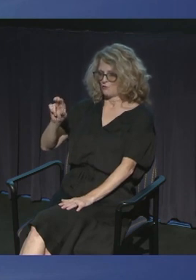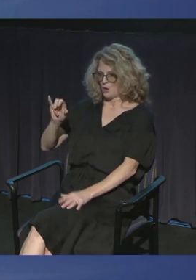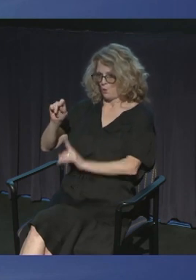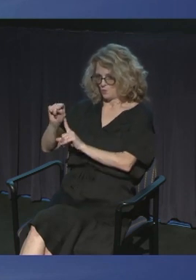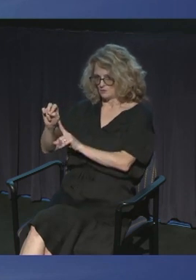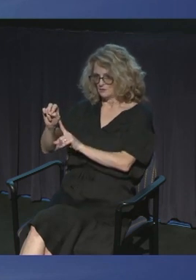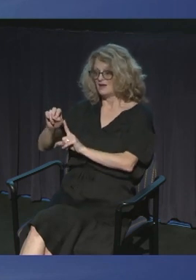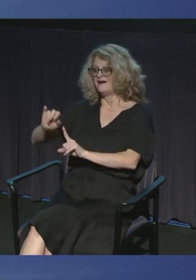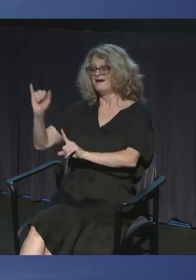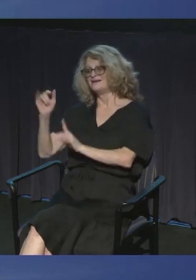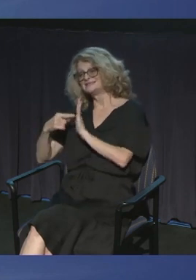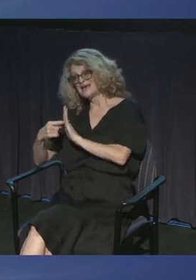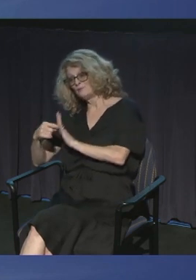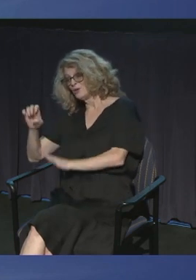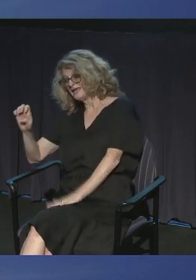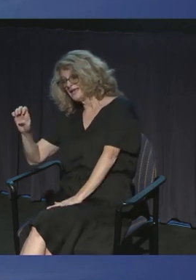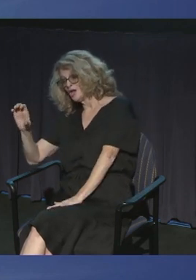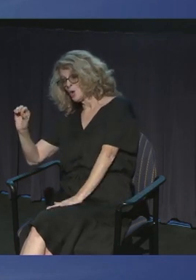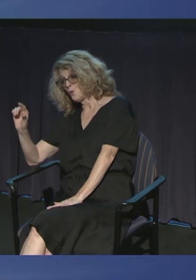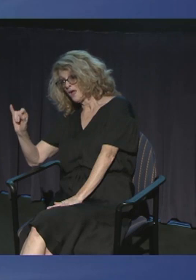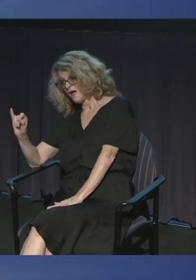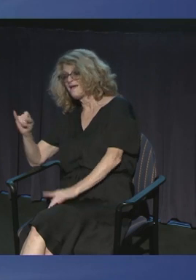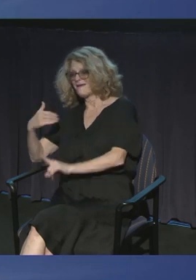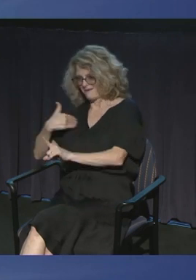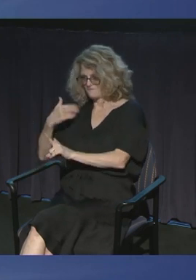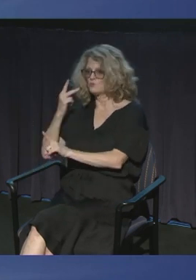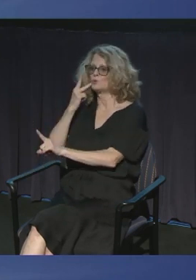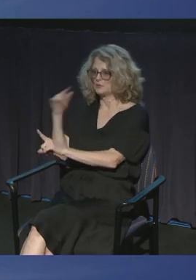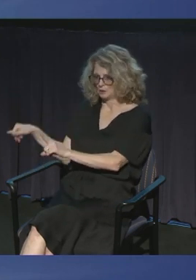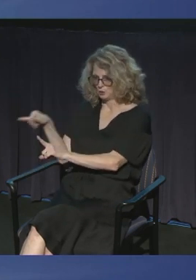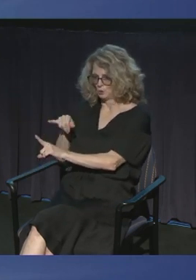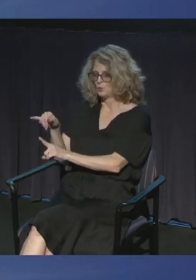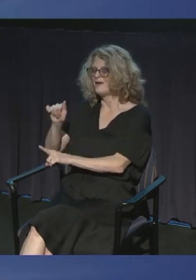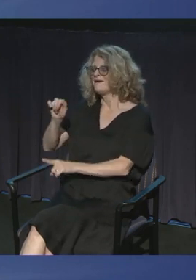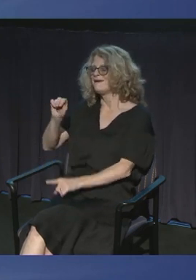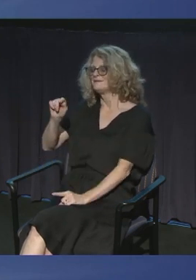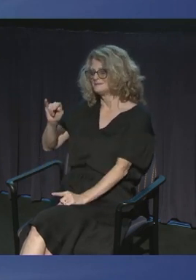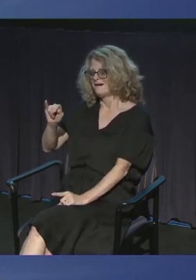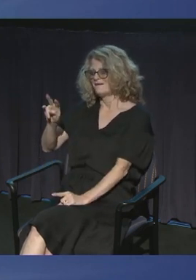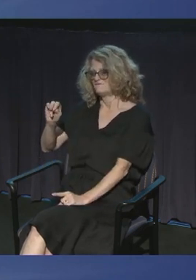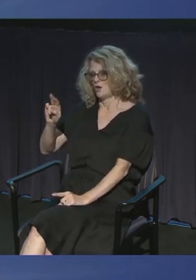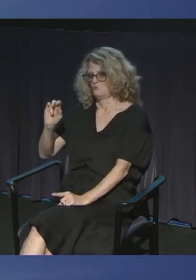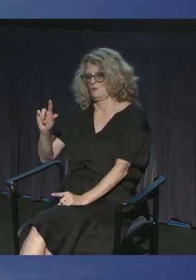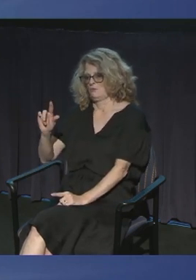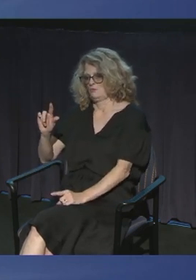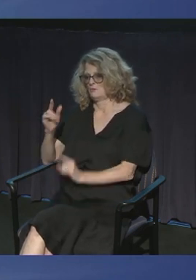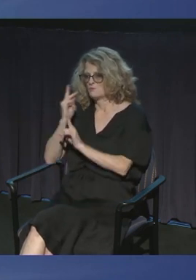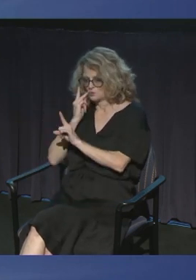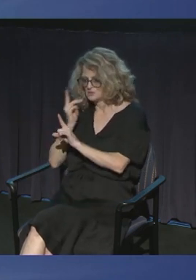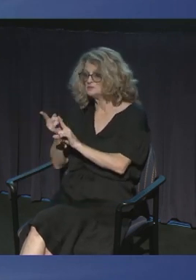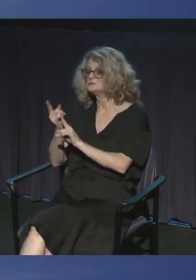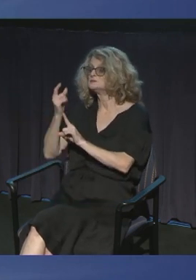PROKARYOTES SUCH AS E. COLI ALSO HAVE THESE PROTEINS. AND THESE ARE CALLED ANTIVIRAL STRAND PROTEINS AND WHAT THEY